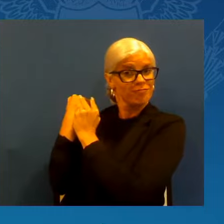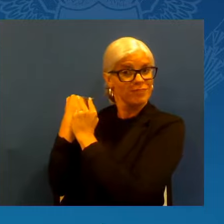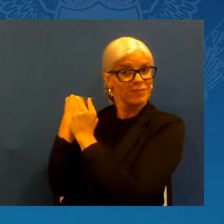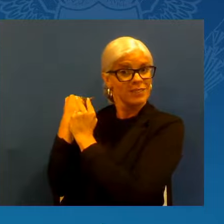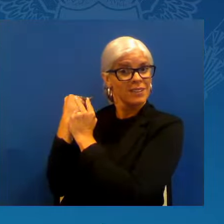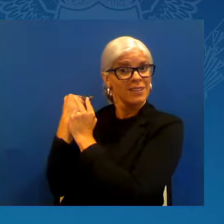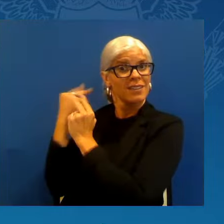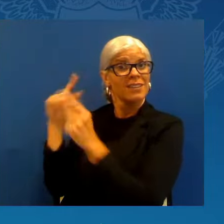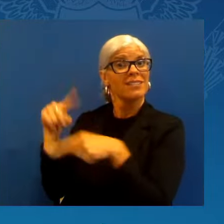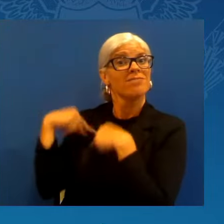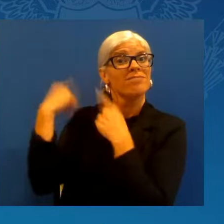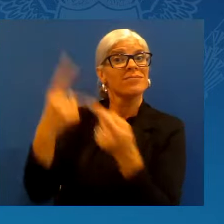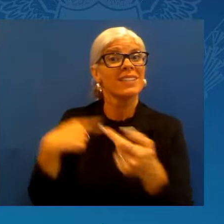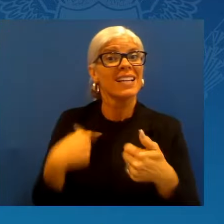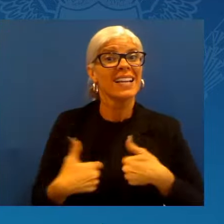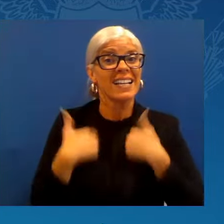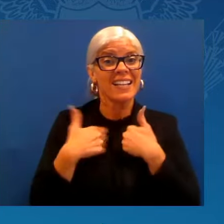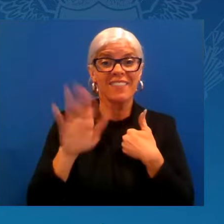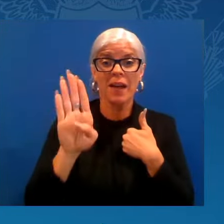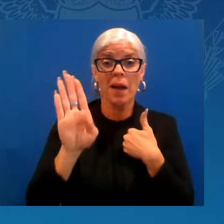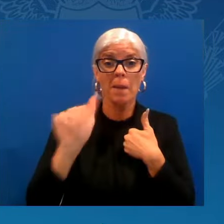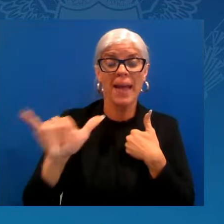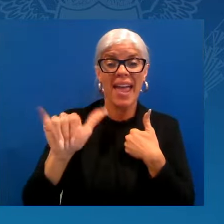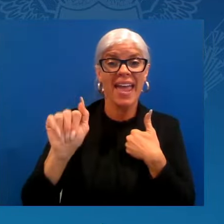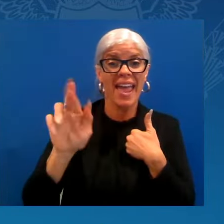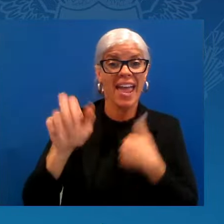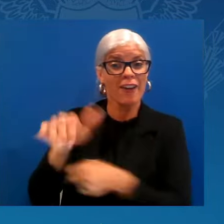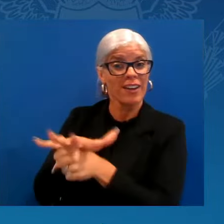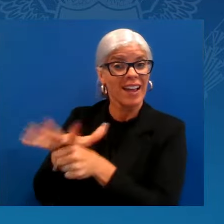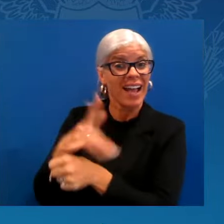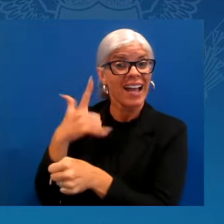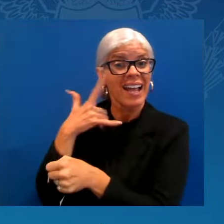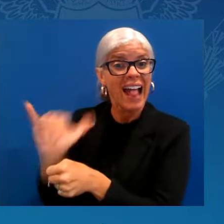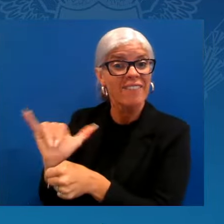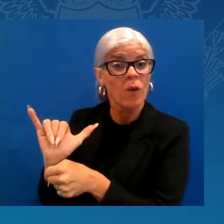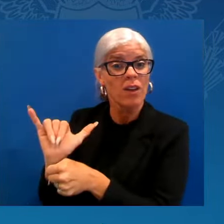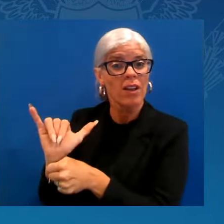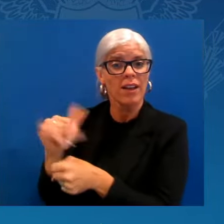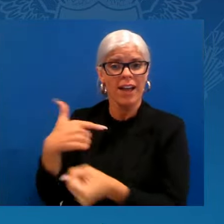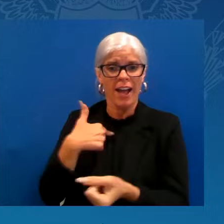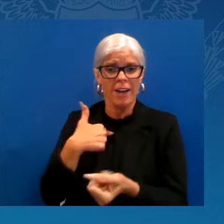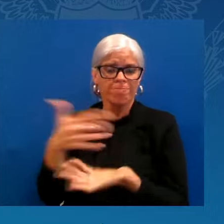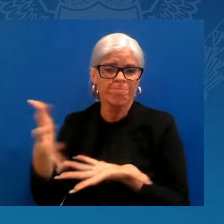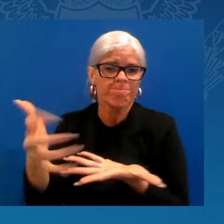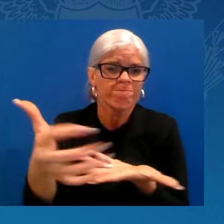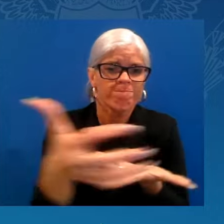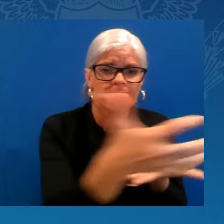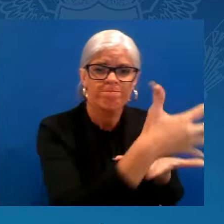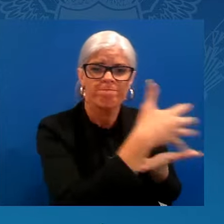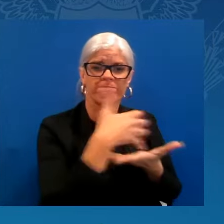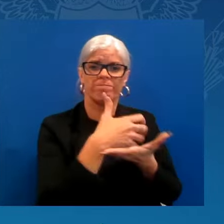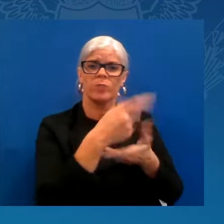collecting donations on behalf of the Jewish National Fund. And for those of you, I will date myself,